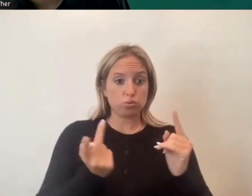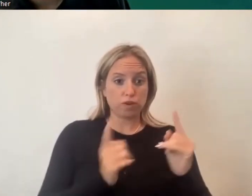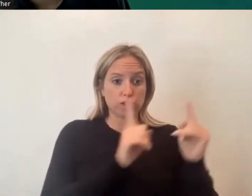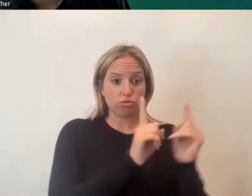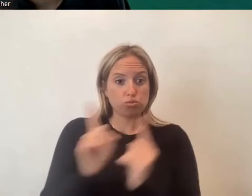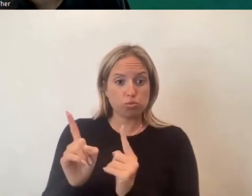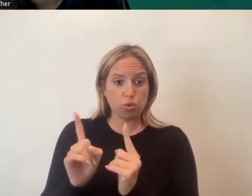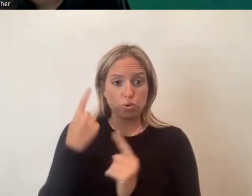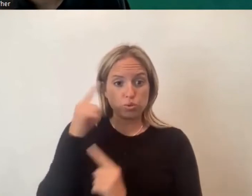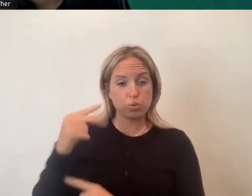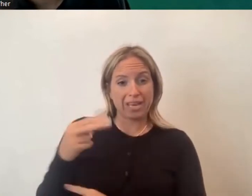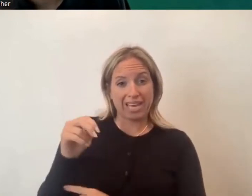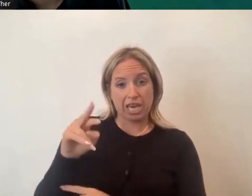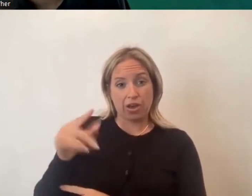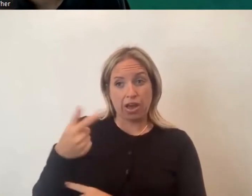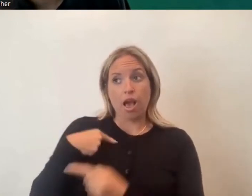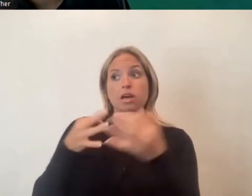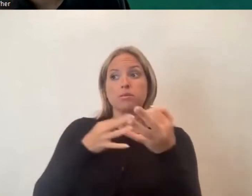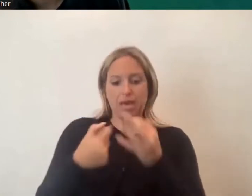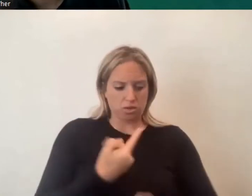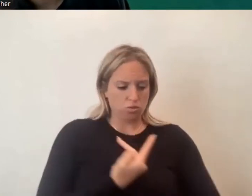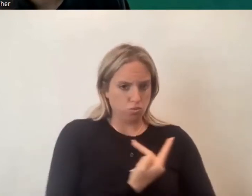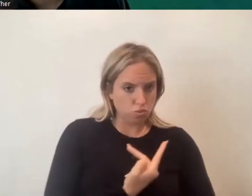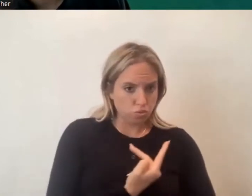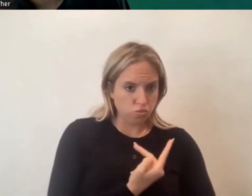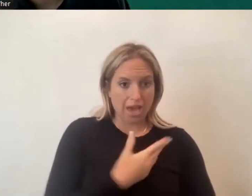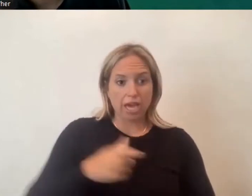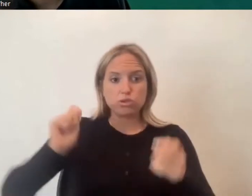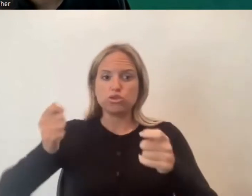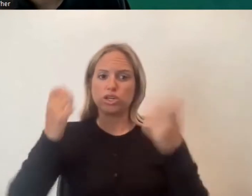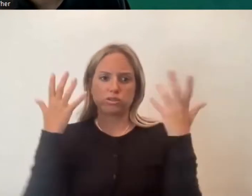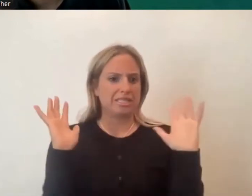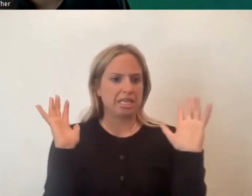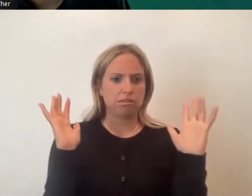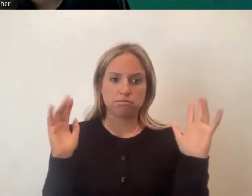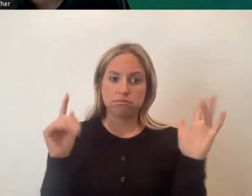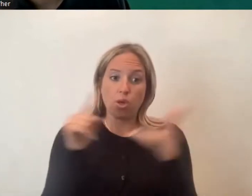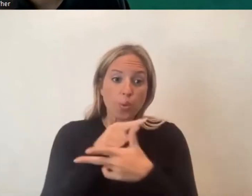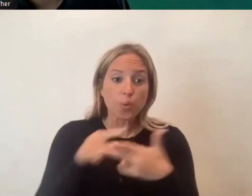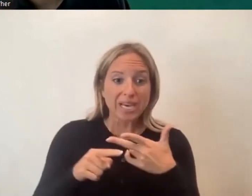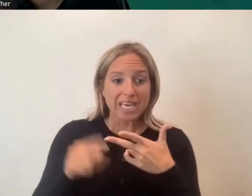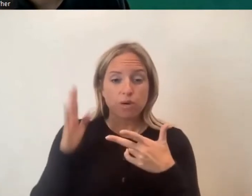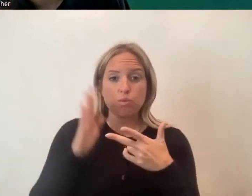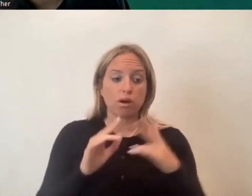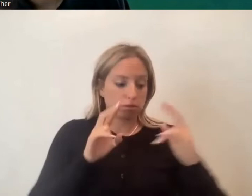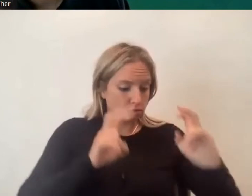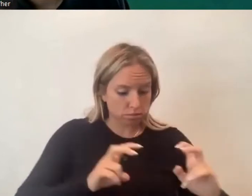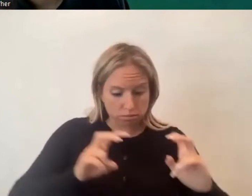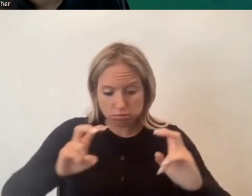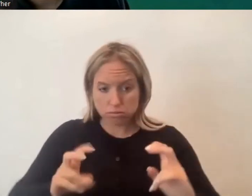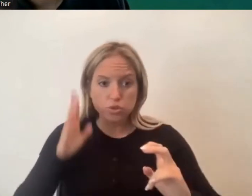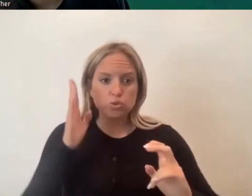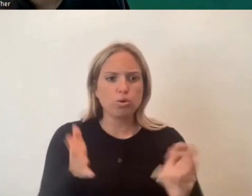is that it's just me and you and the judge and we're going to sit down and we're going to talk.